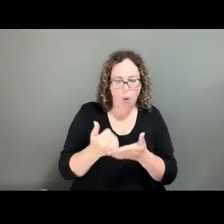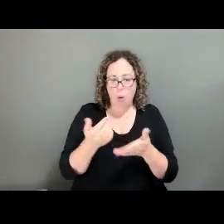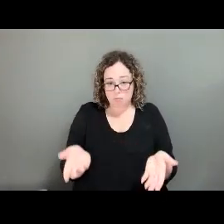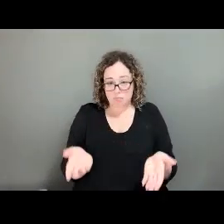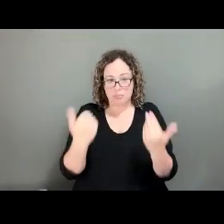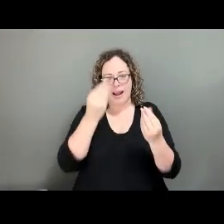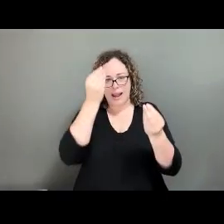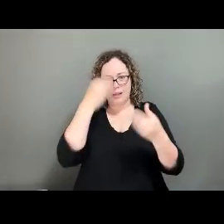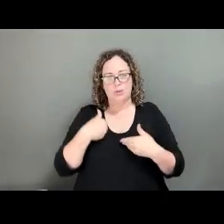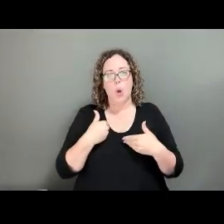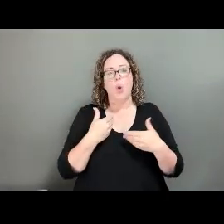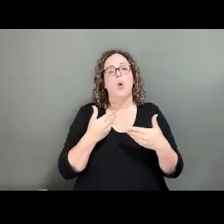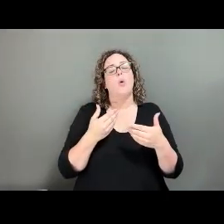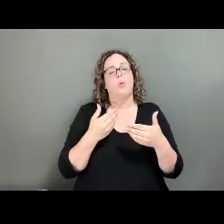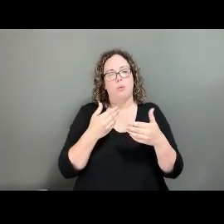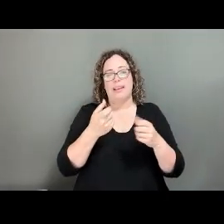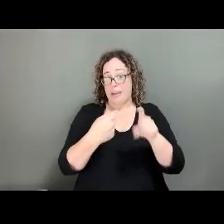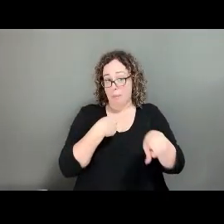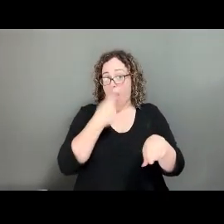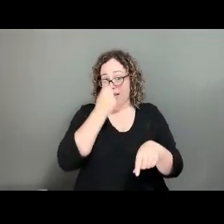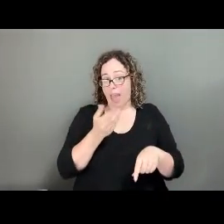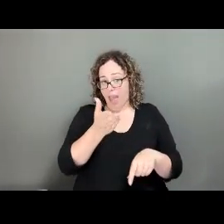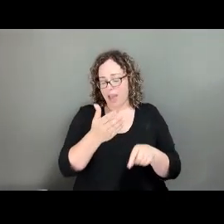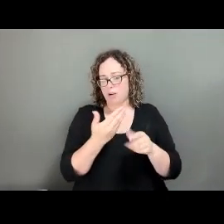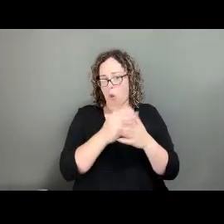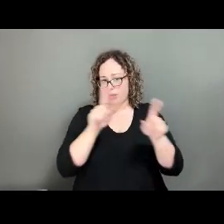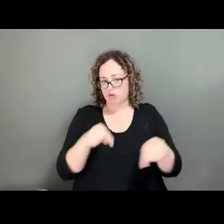And most importantly, please be kind and respectful.